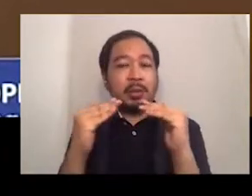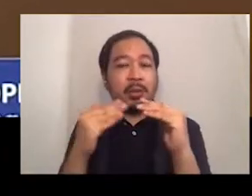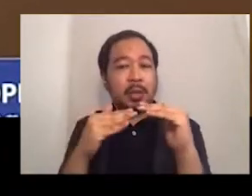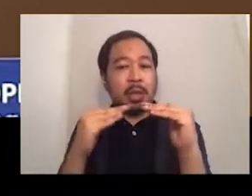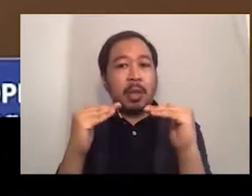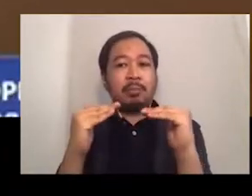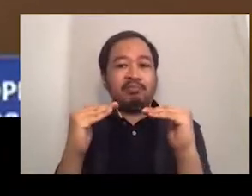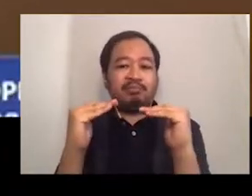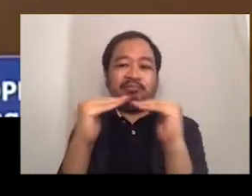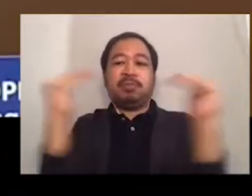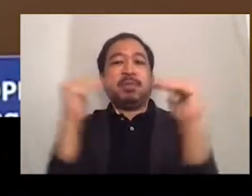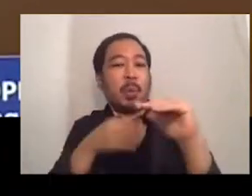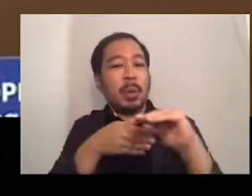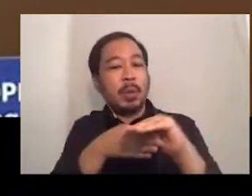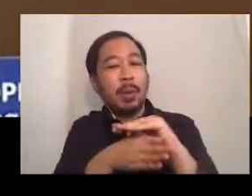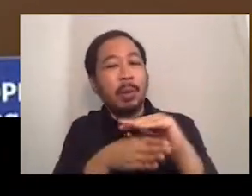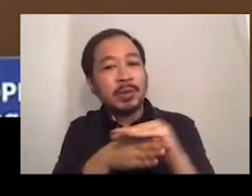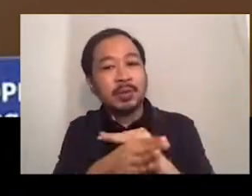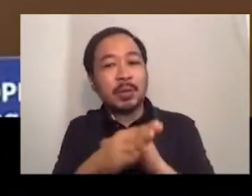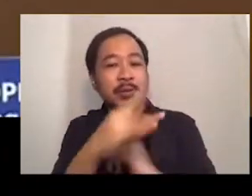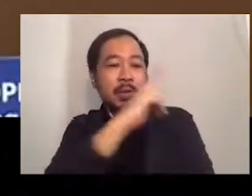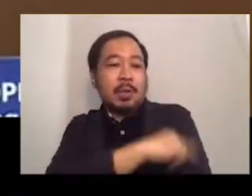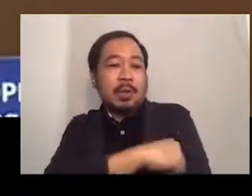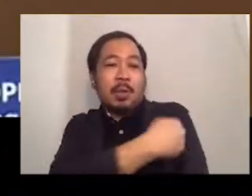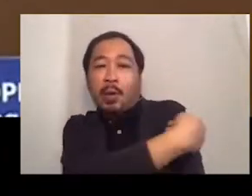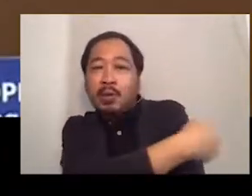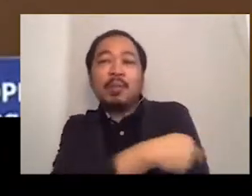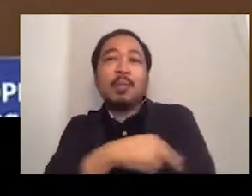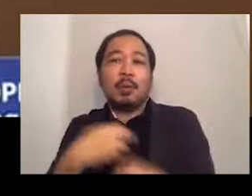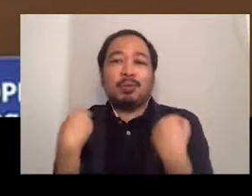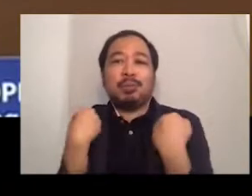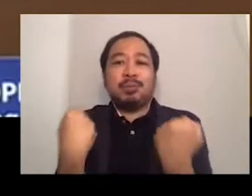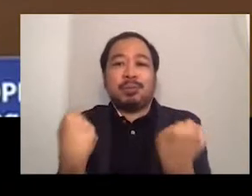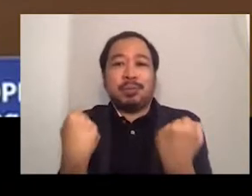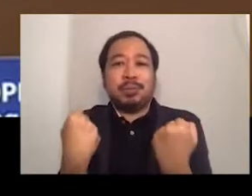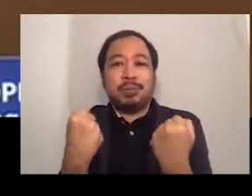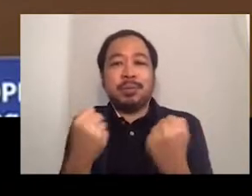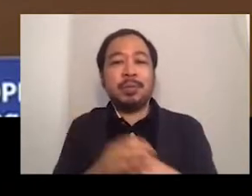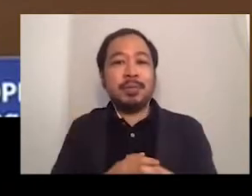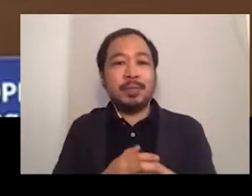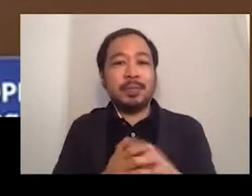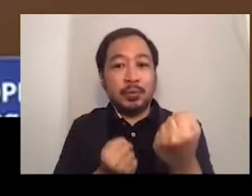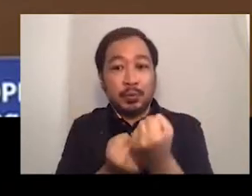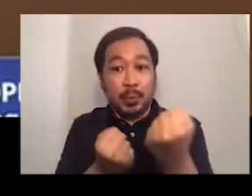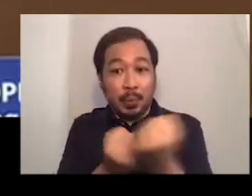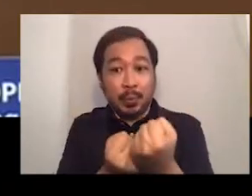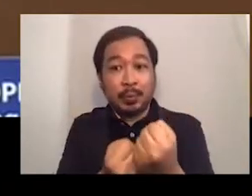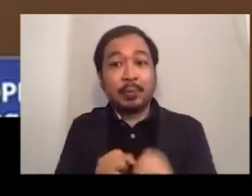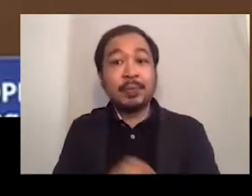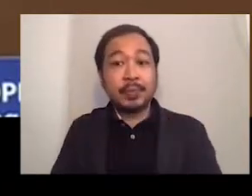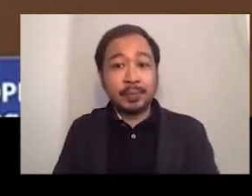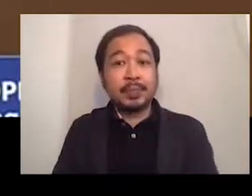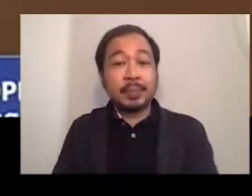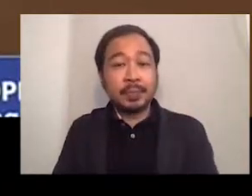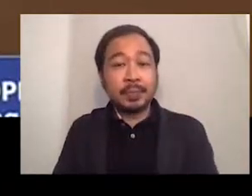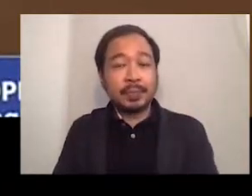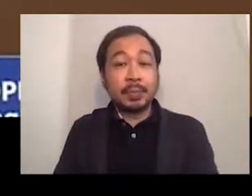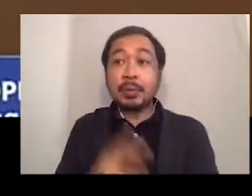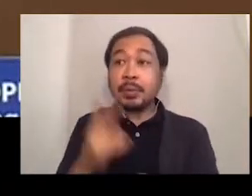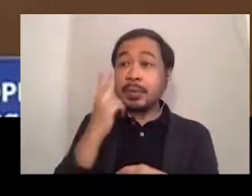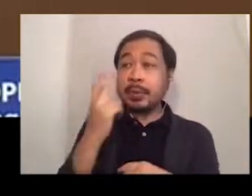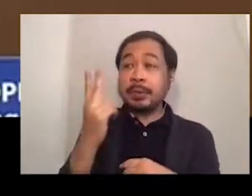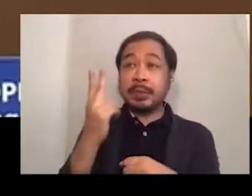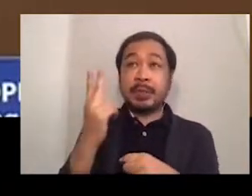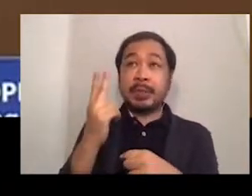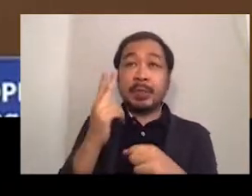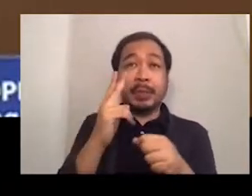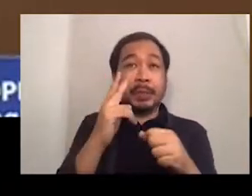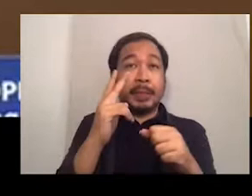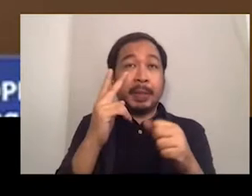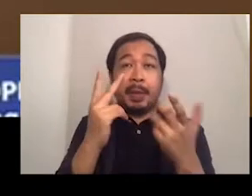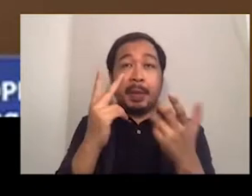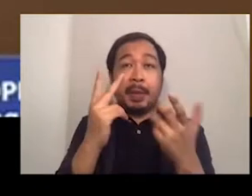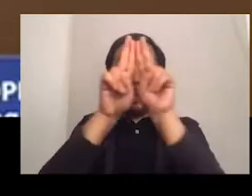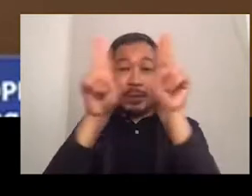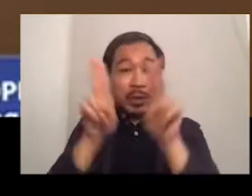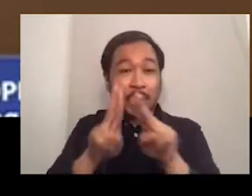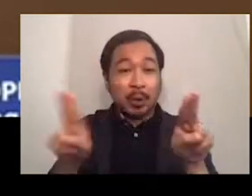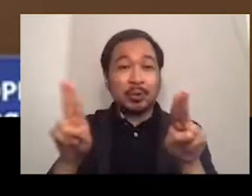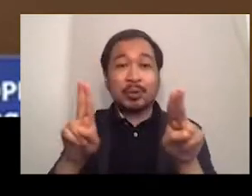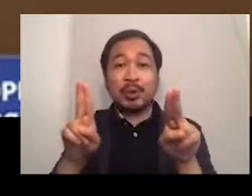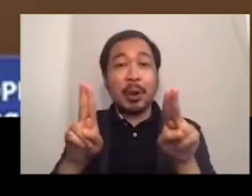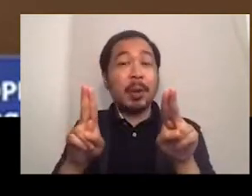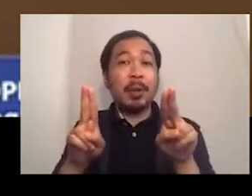I have also exchanged views with the leaders from other international disability organizations.